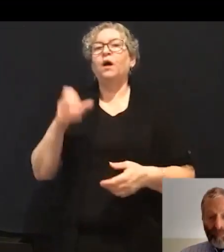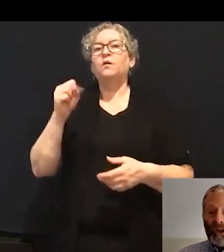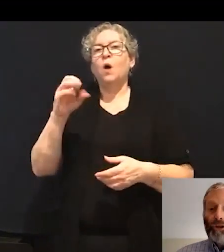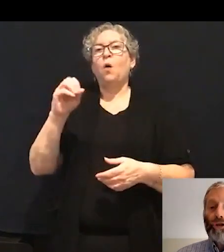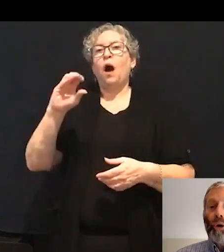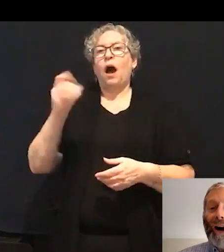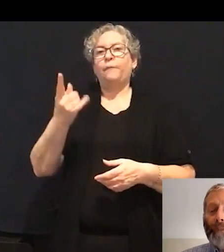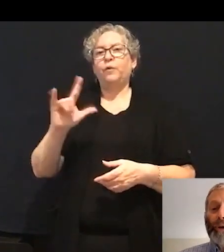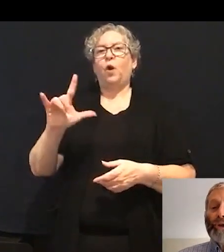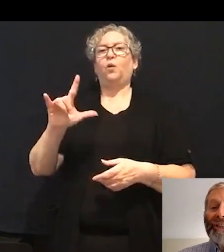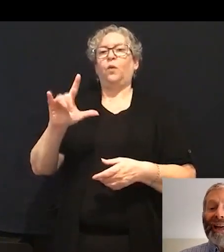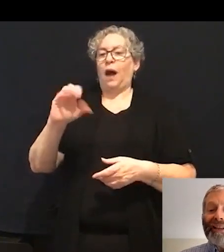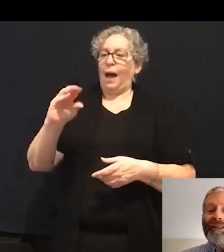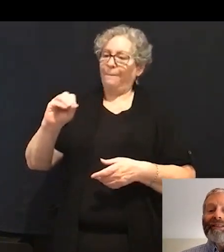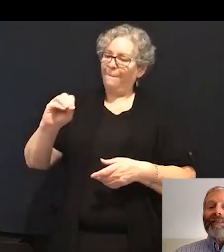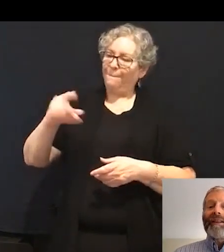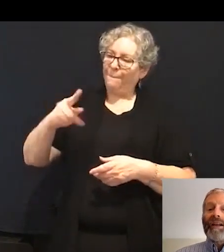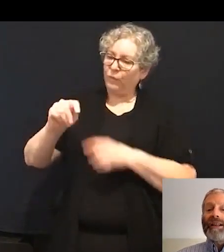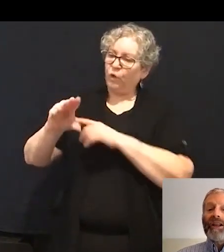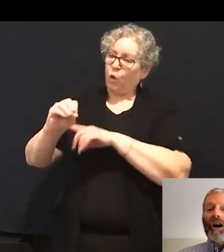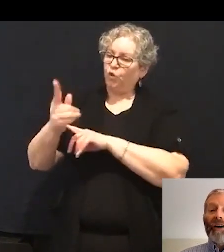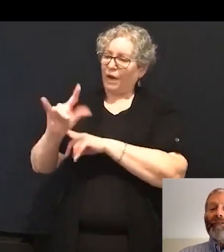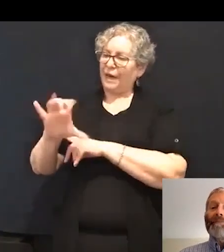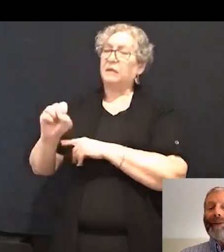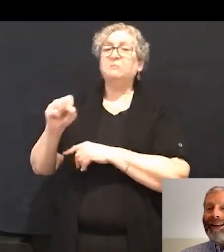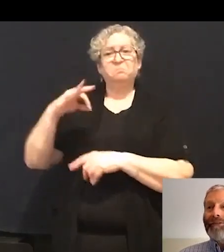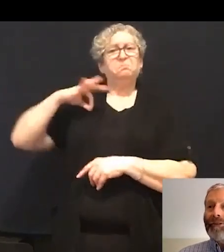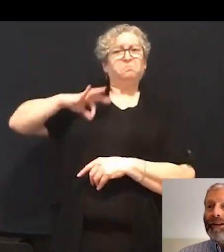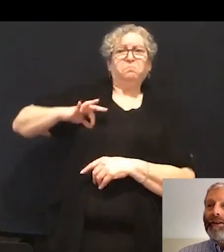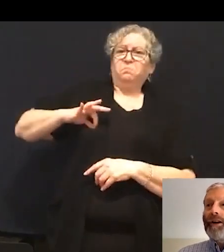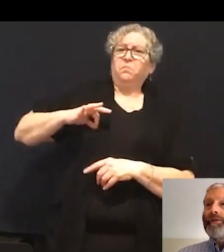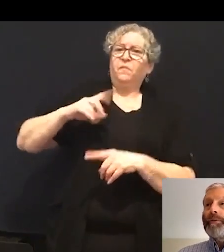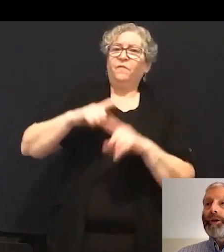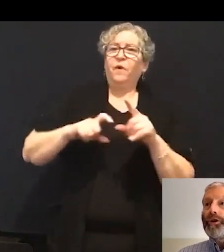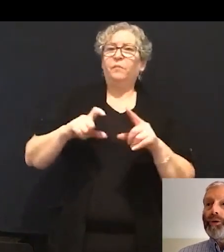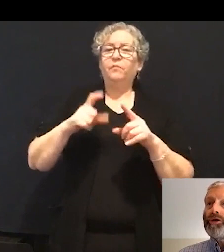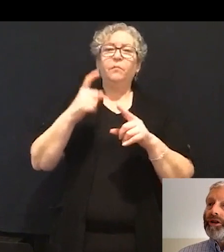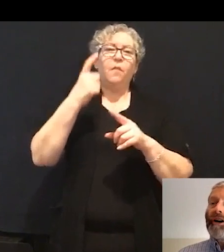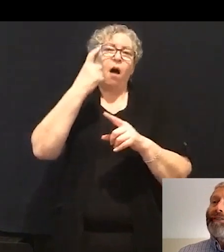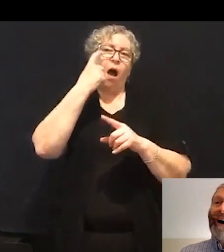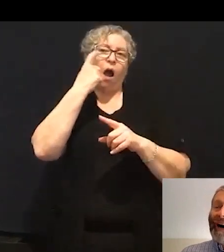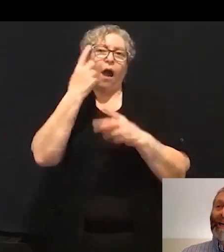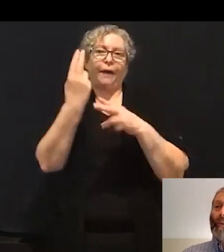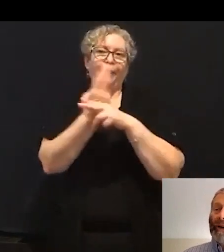So optogenetics can often benefit from the use of eyewear